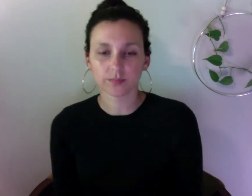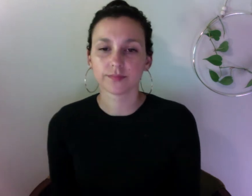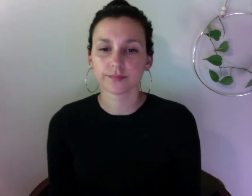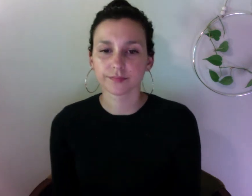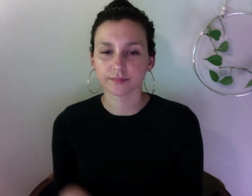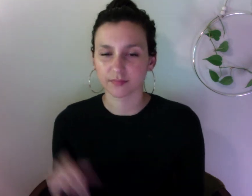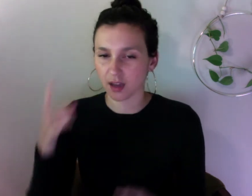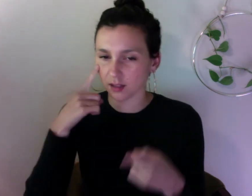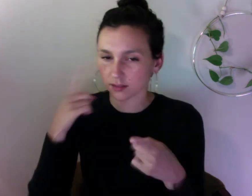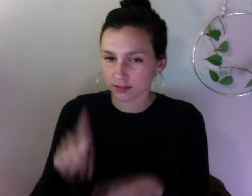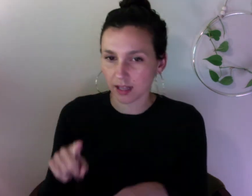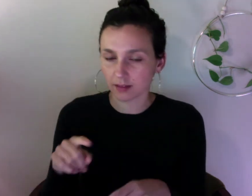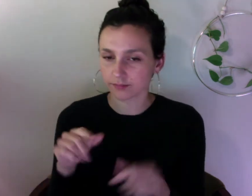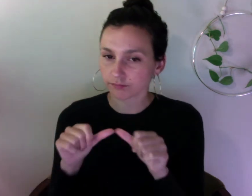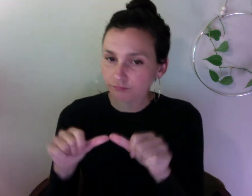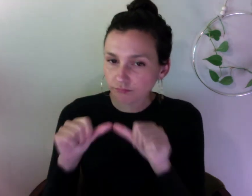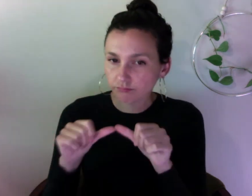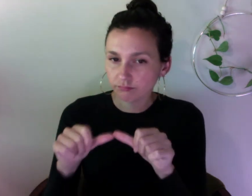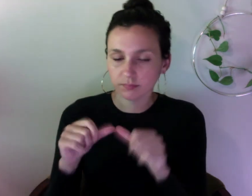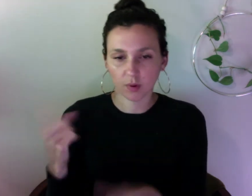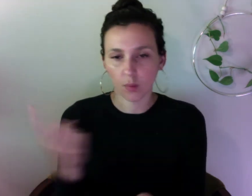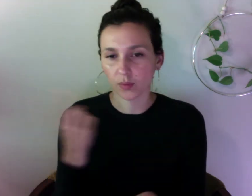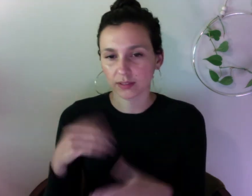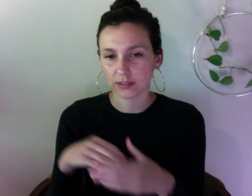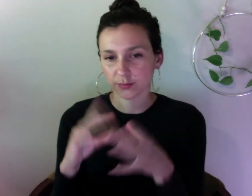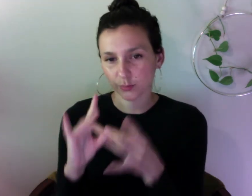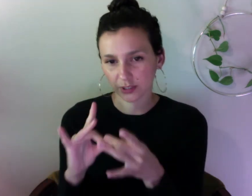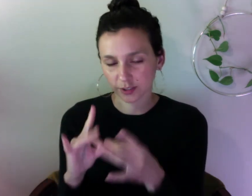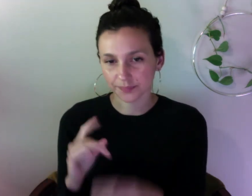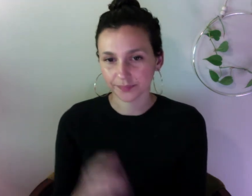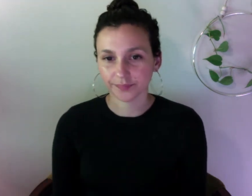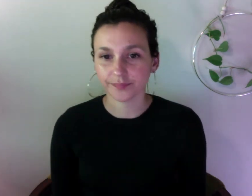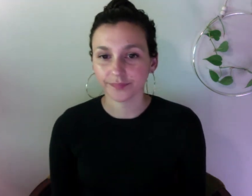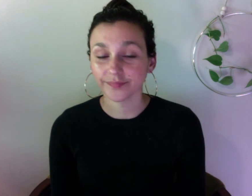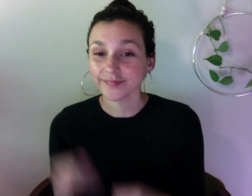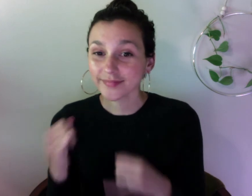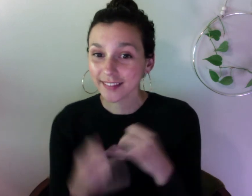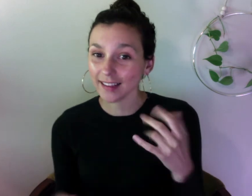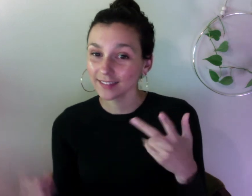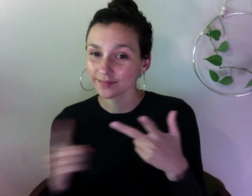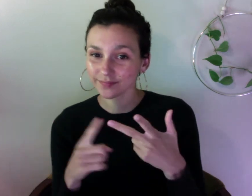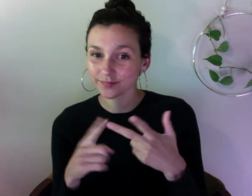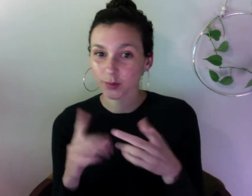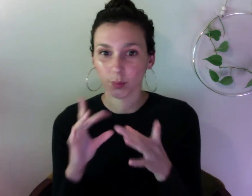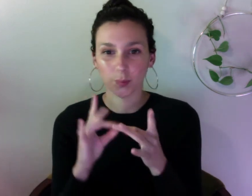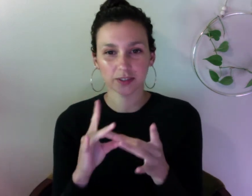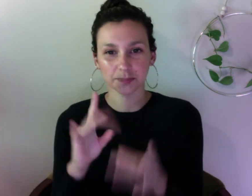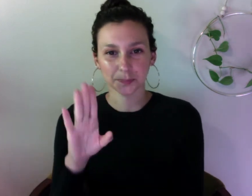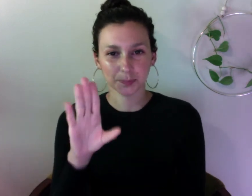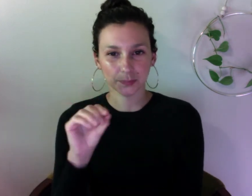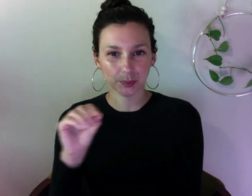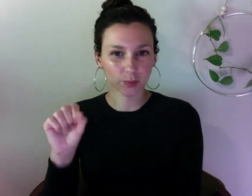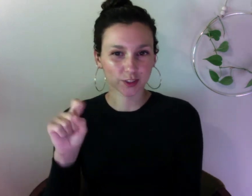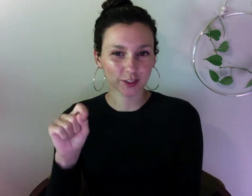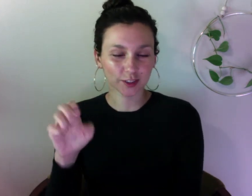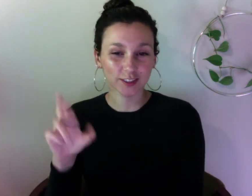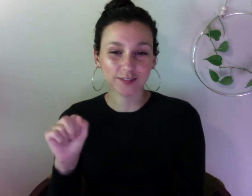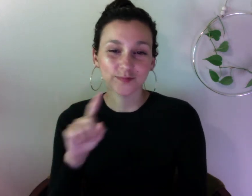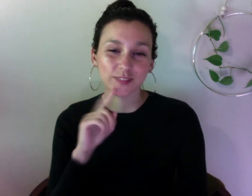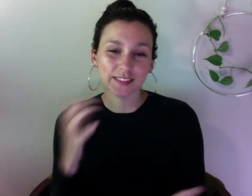Consent is consistent in relationships. Lastly, relationship boosters -